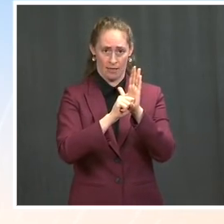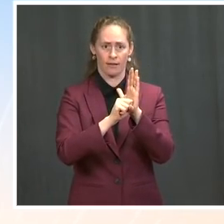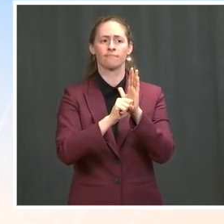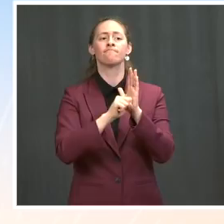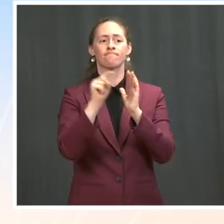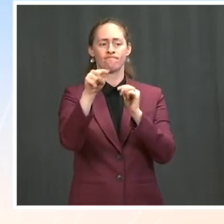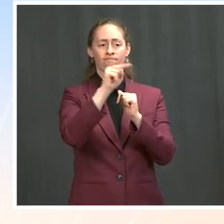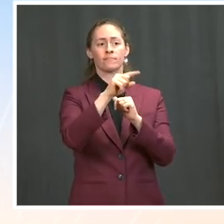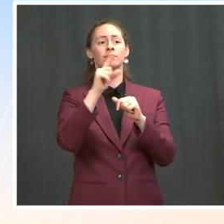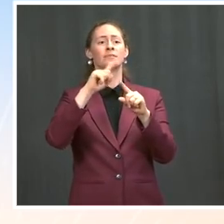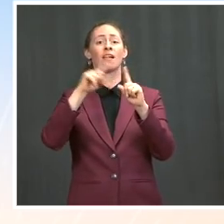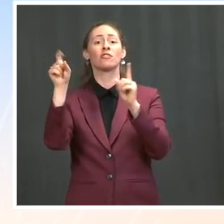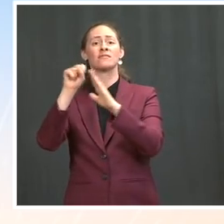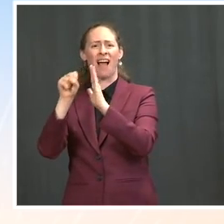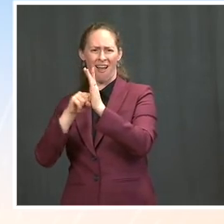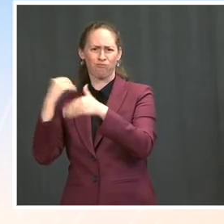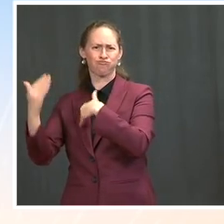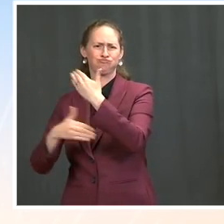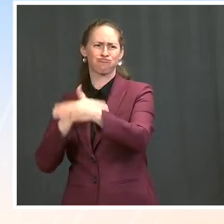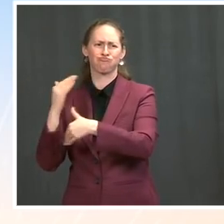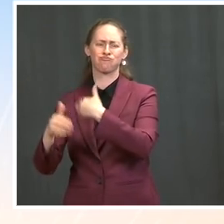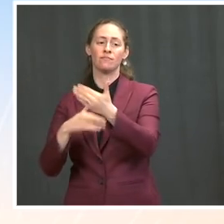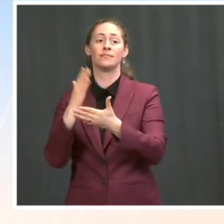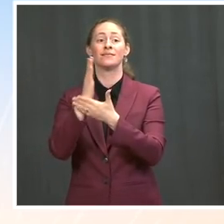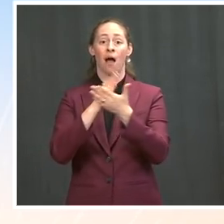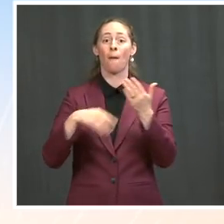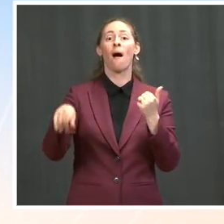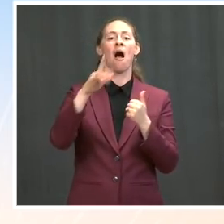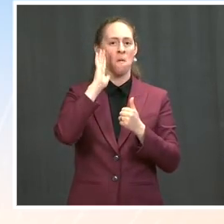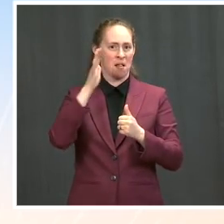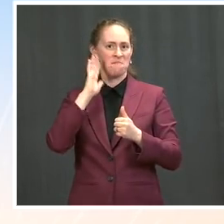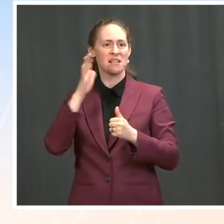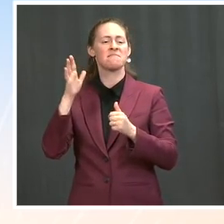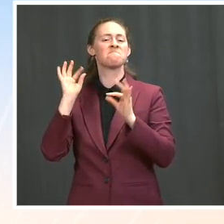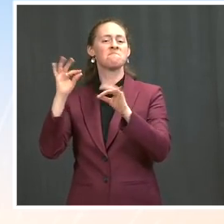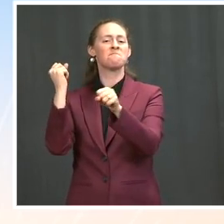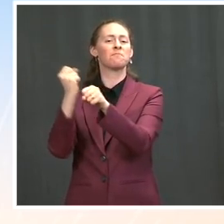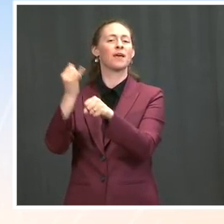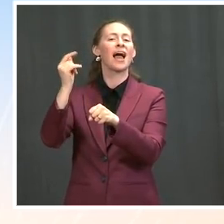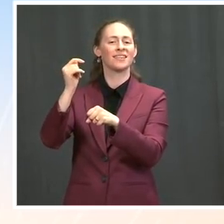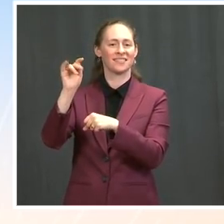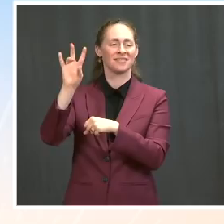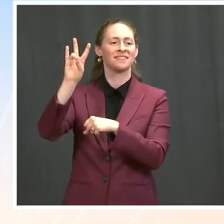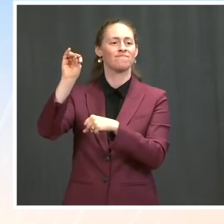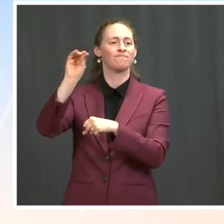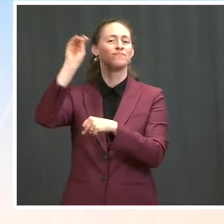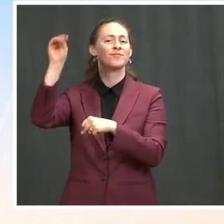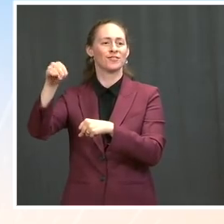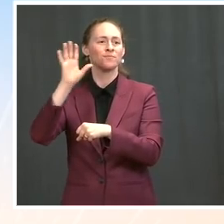is that there is a big gap between individuals 25 and over, and 18 to 25.